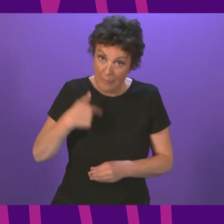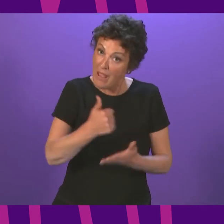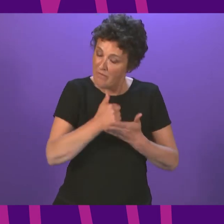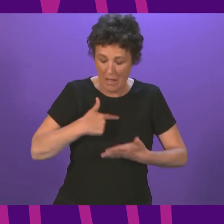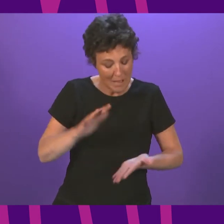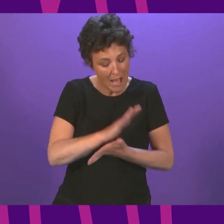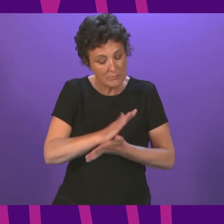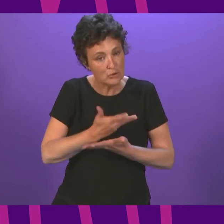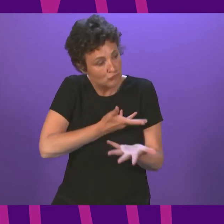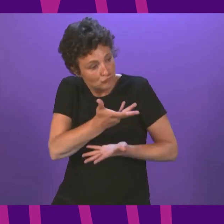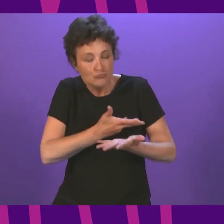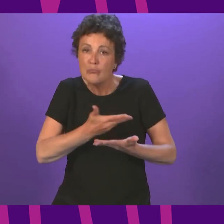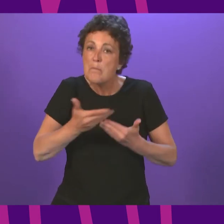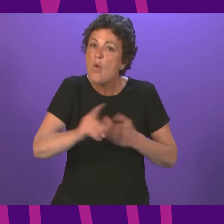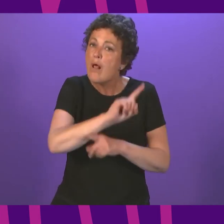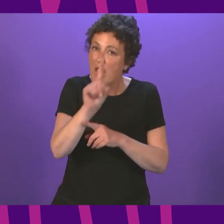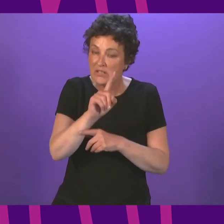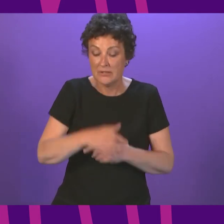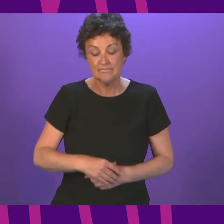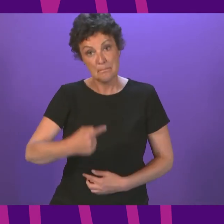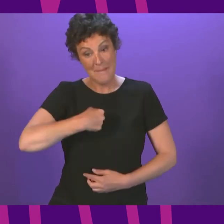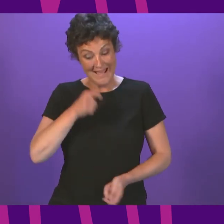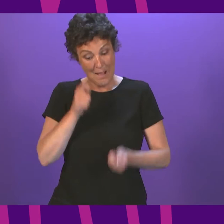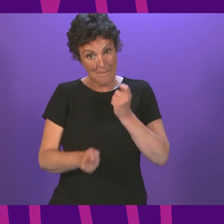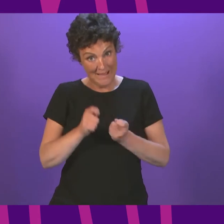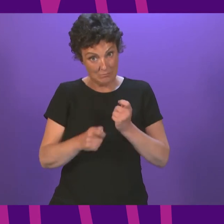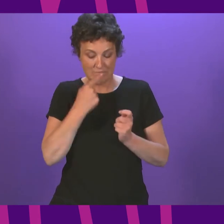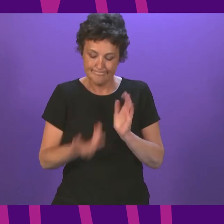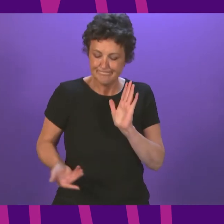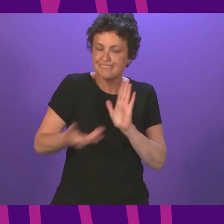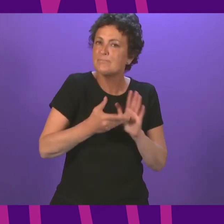My amendment 6 addresses the additional information that Parliament sought on evictions from dwelling